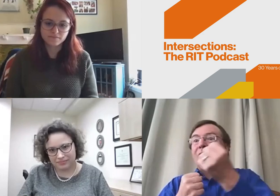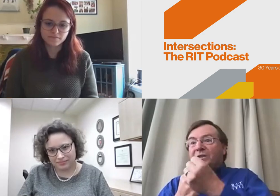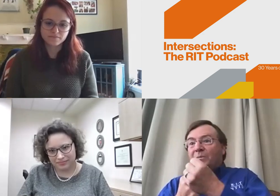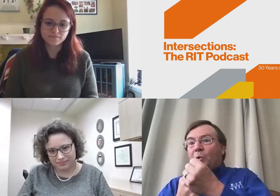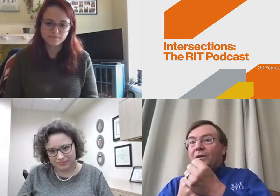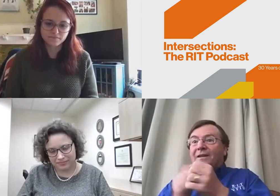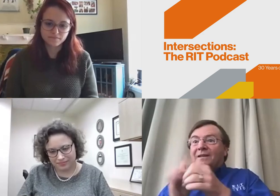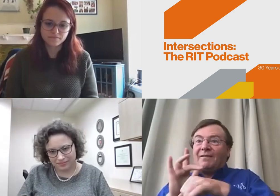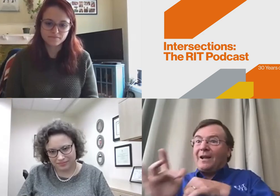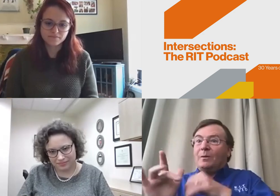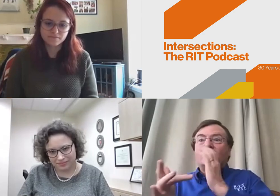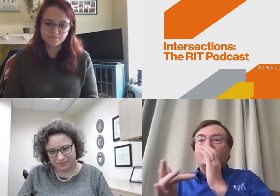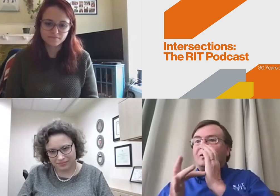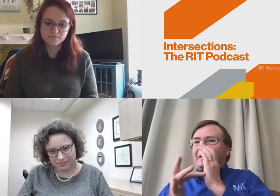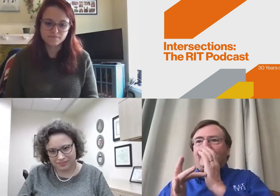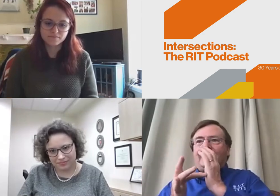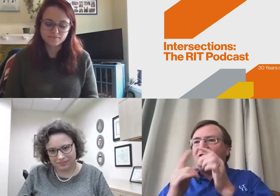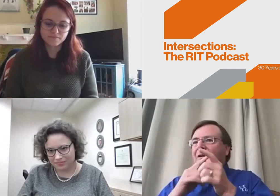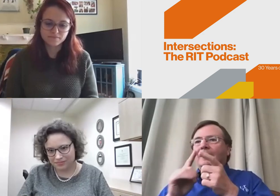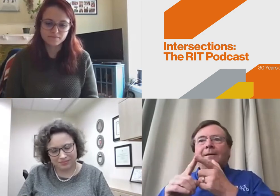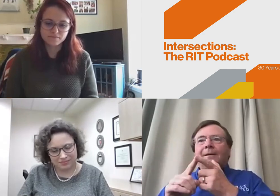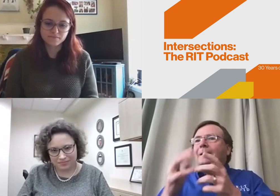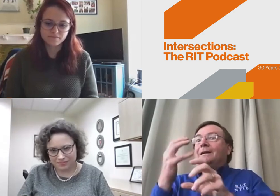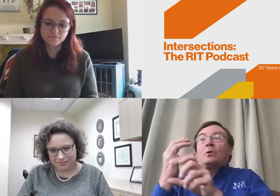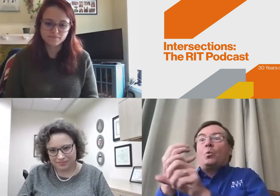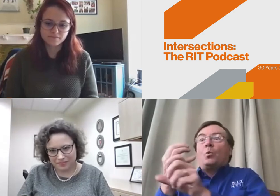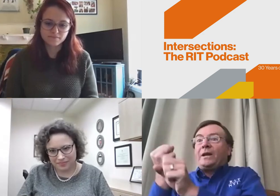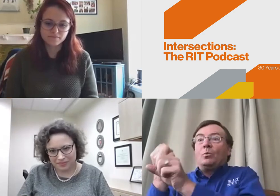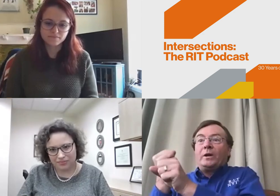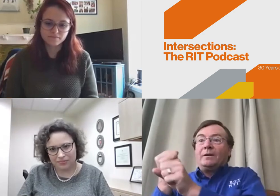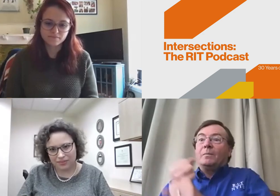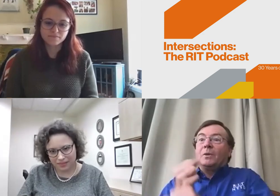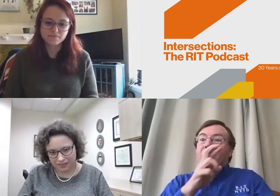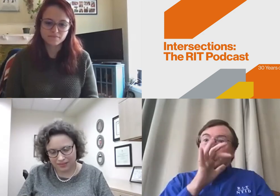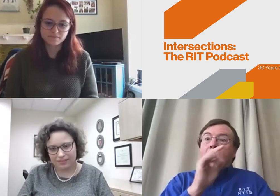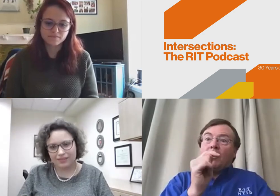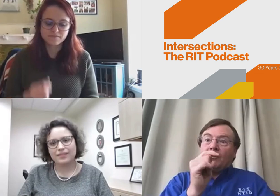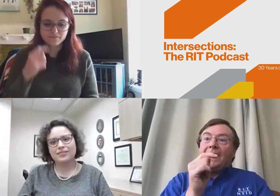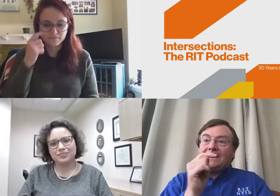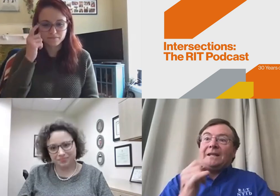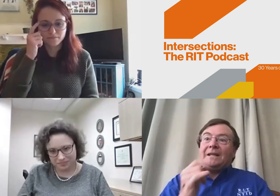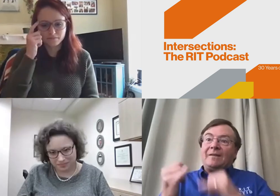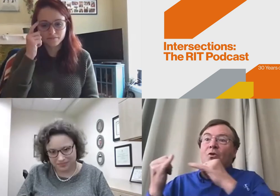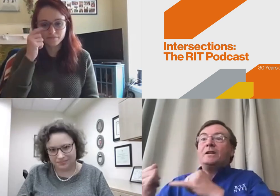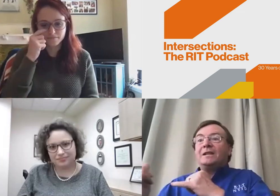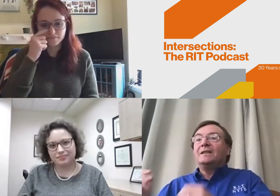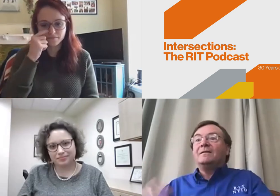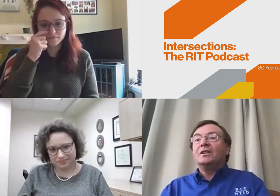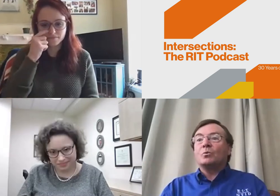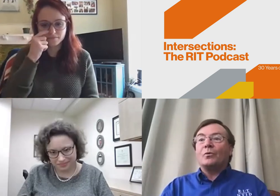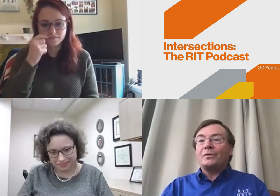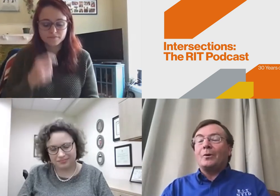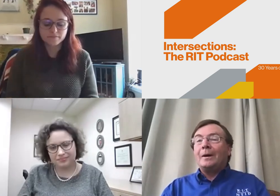the support that's available through technology. Then it's a win-win both for RIT and for the individual.